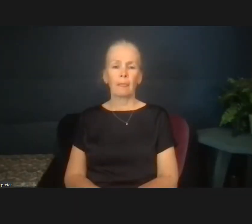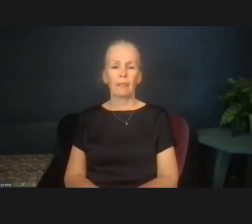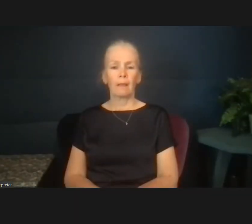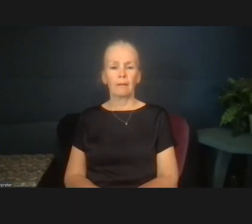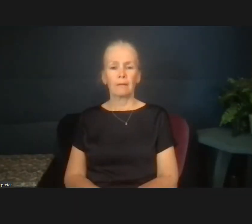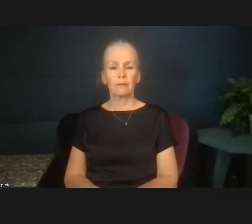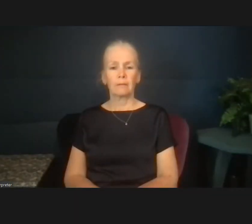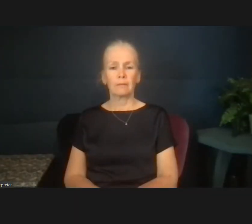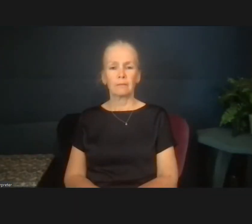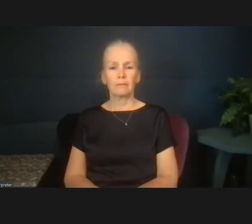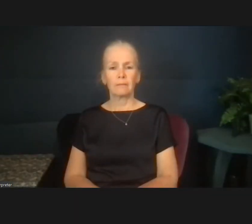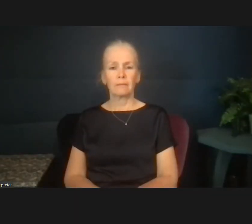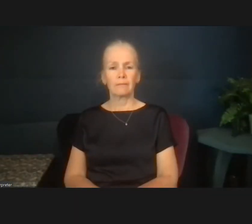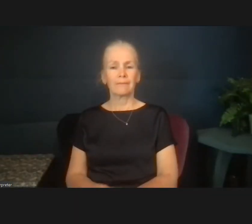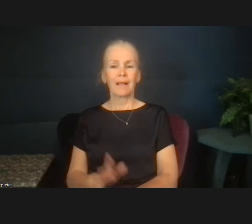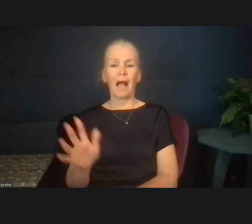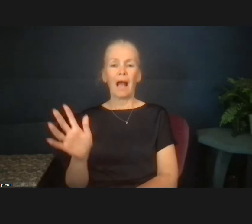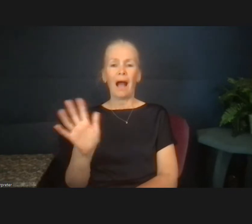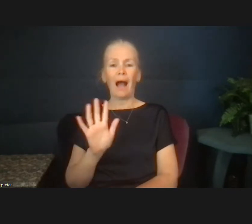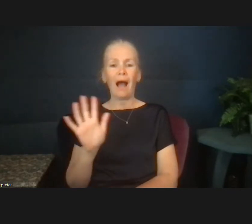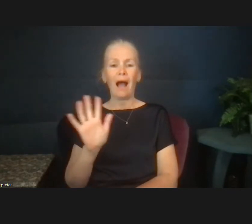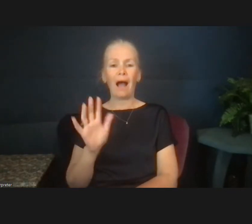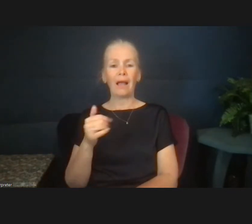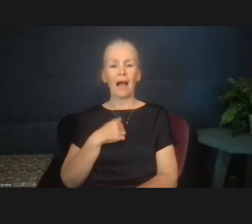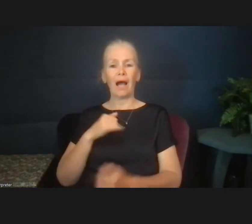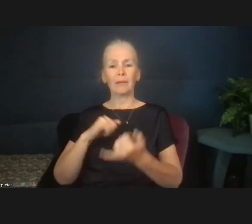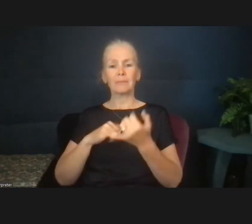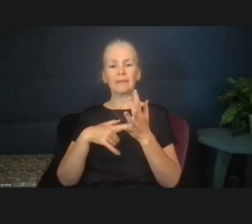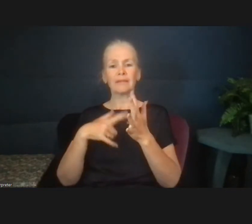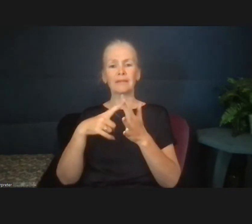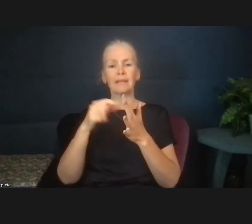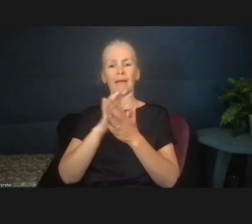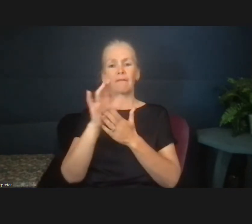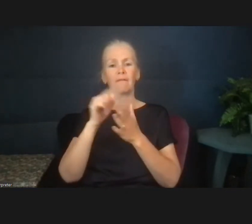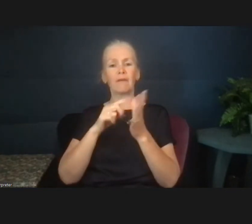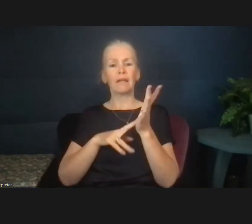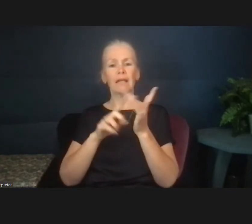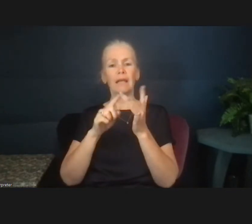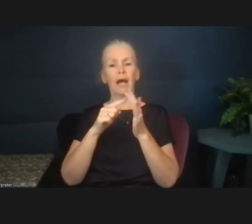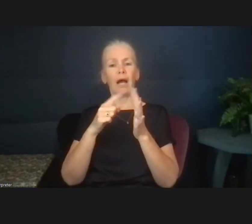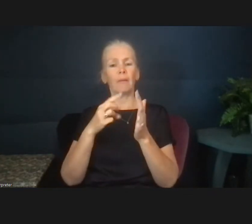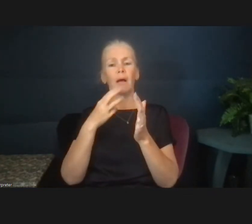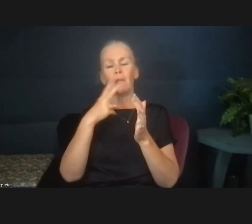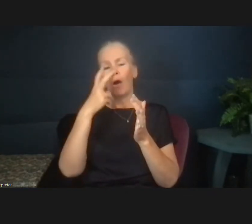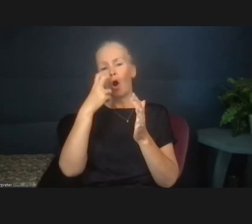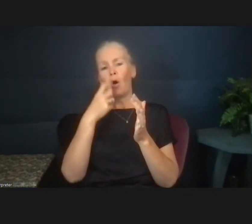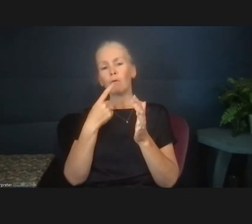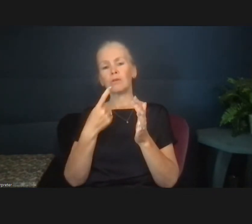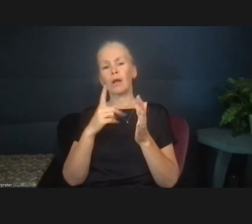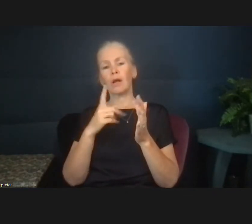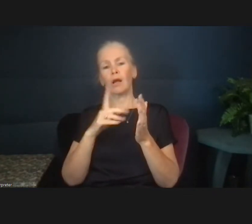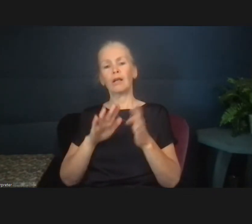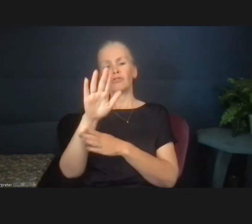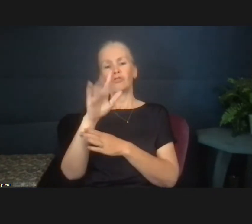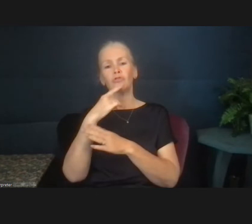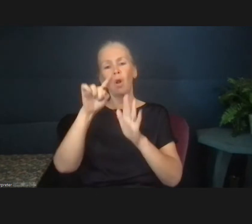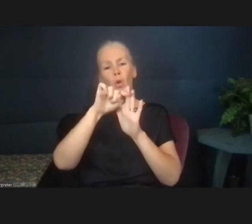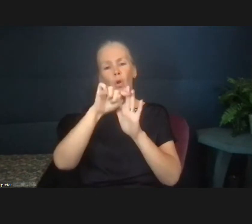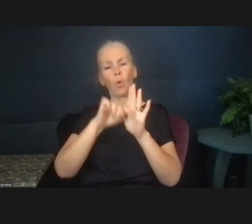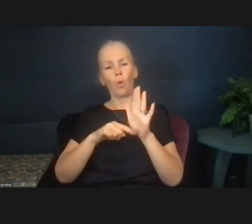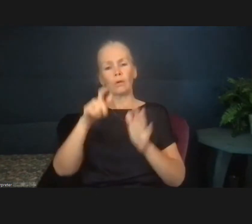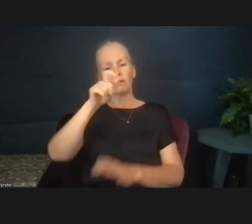Stephanie: Hello, I'm Stephanie. I am a mature accelerated law degree student and mama to three.